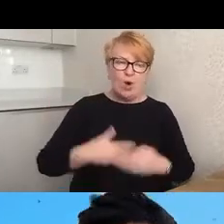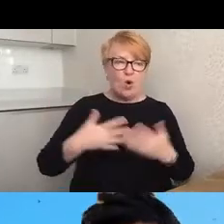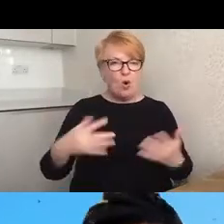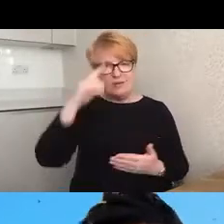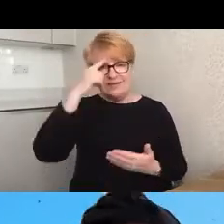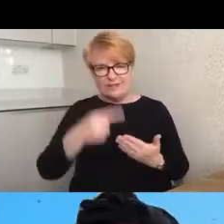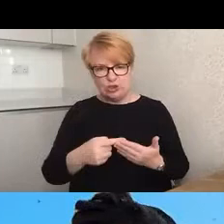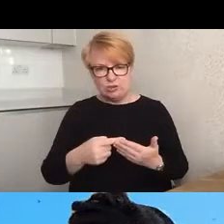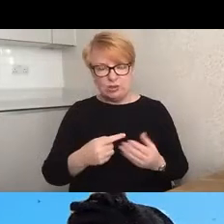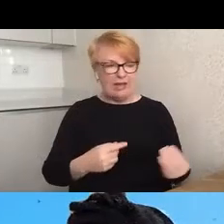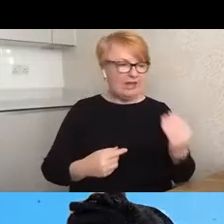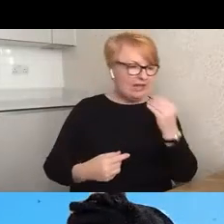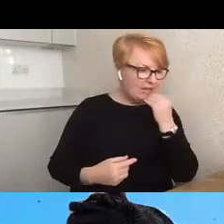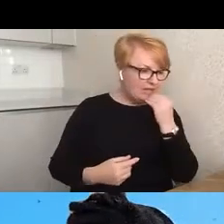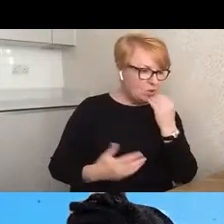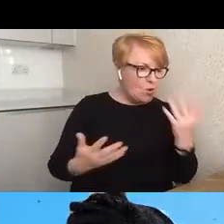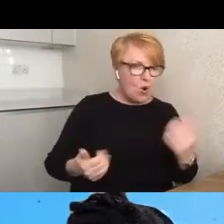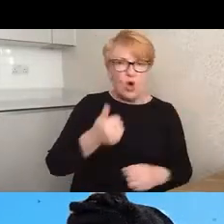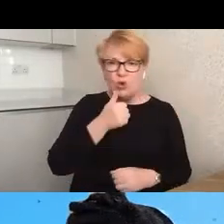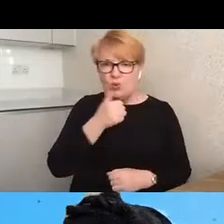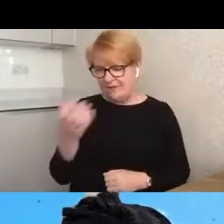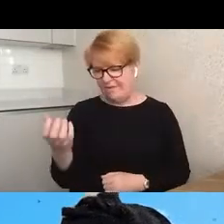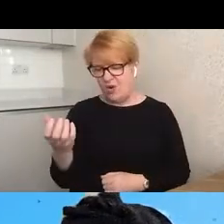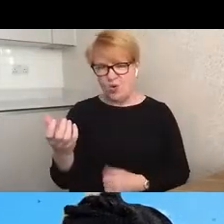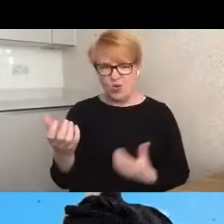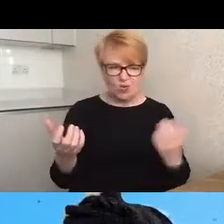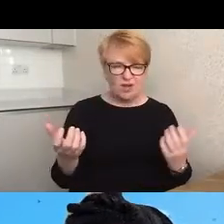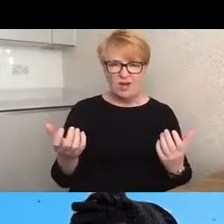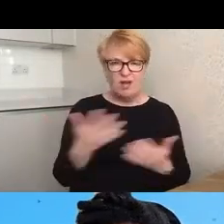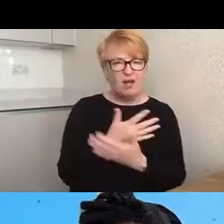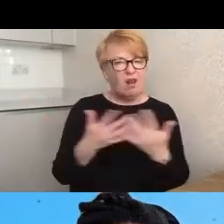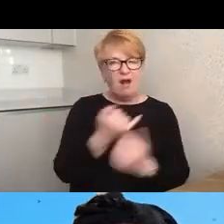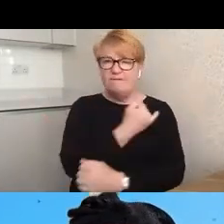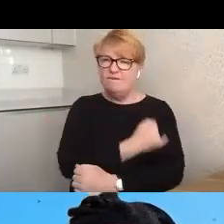which is what many vulnerable communities have gone through.